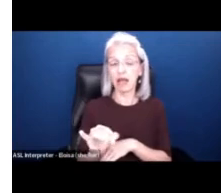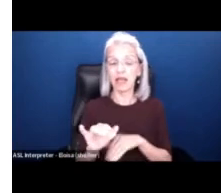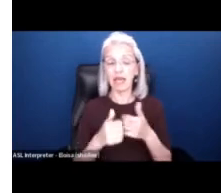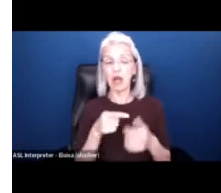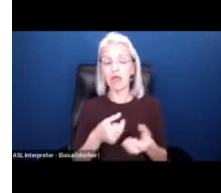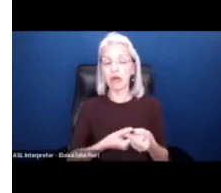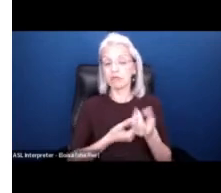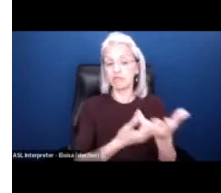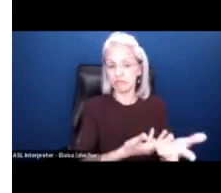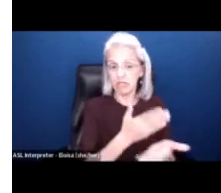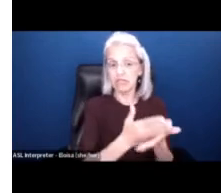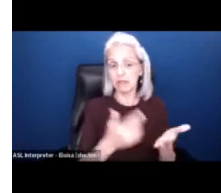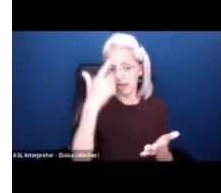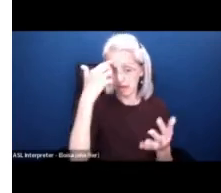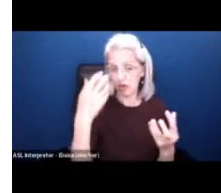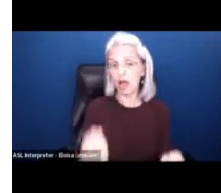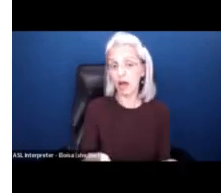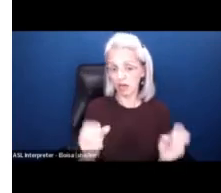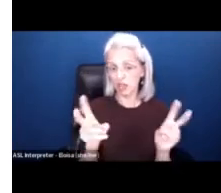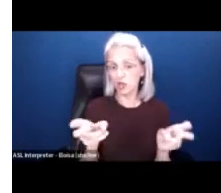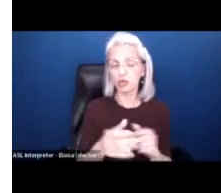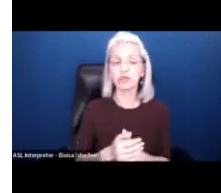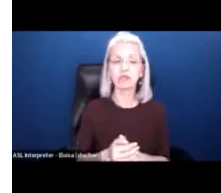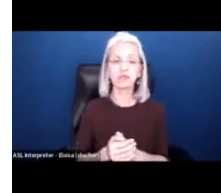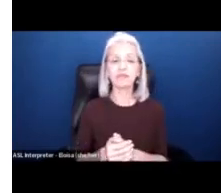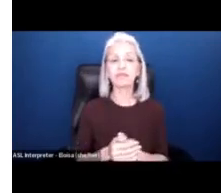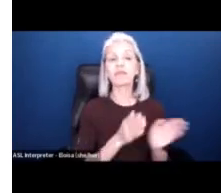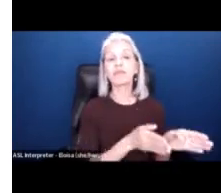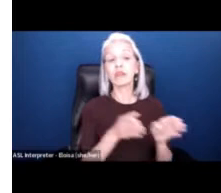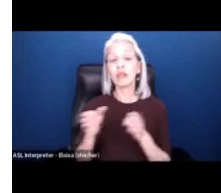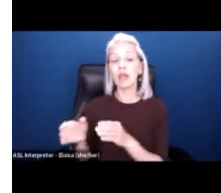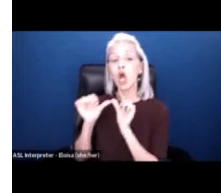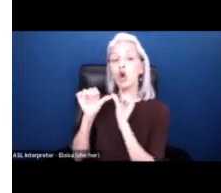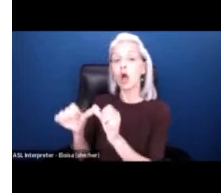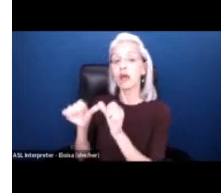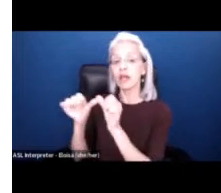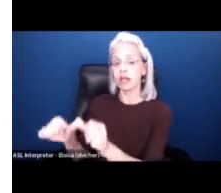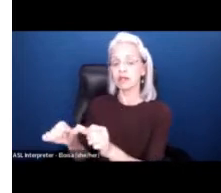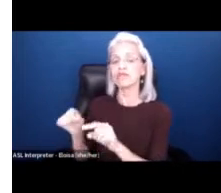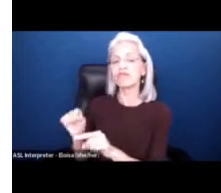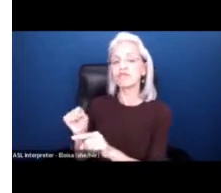to some of the mental health issues. In the chronic stage, you want to think about, you know, could there be some